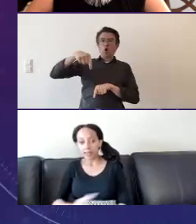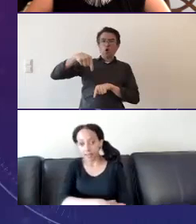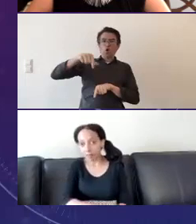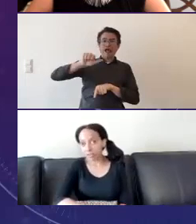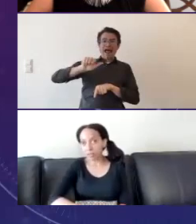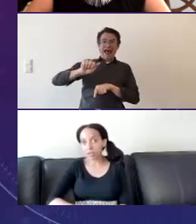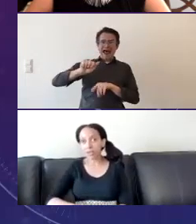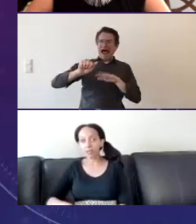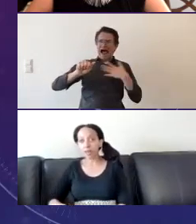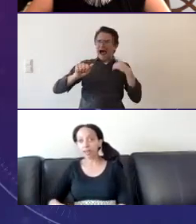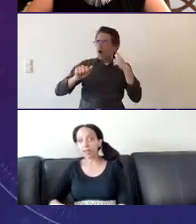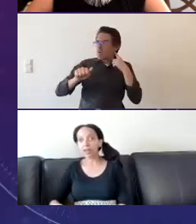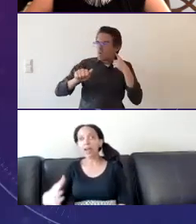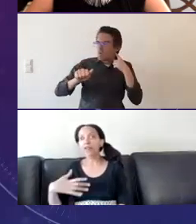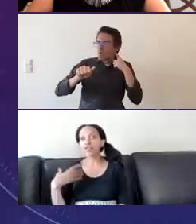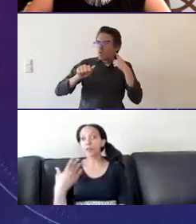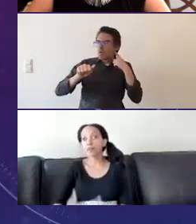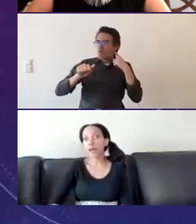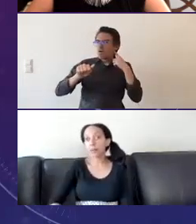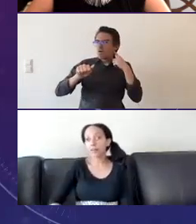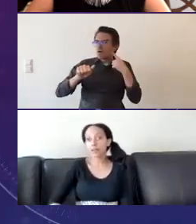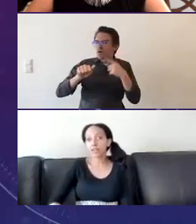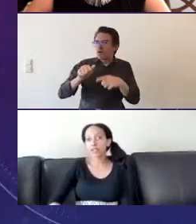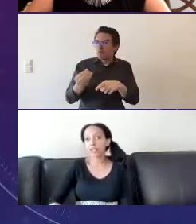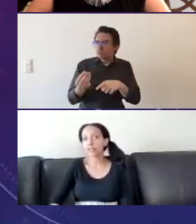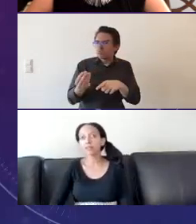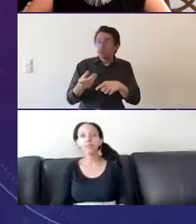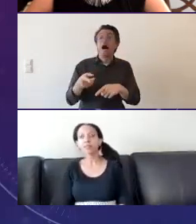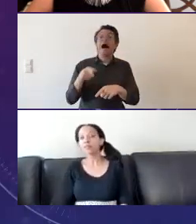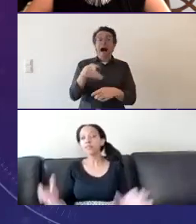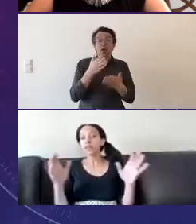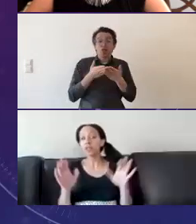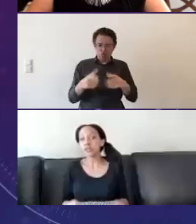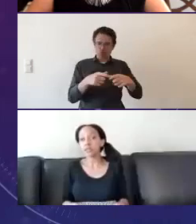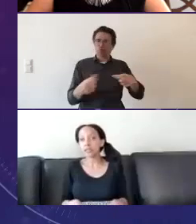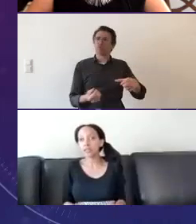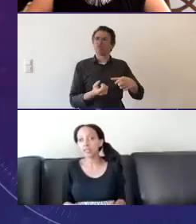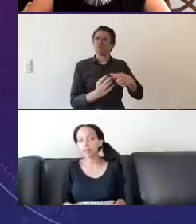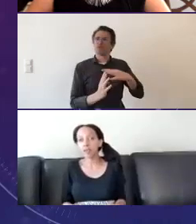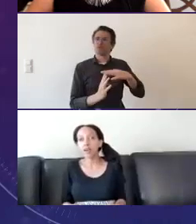I'm gonna read it in Braille and respond back by voice this is the system that